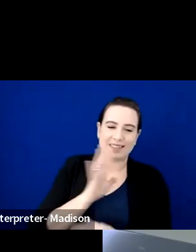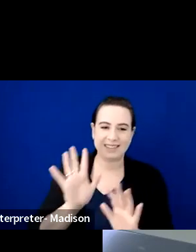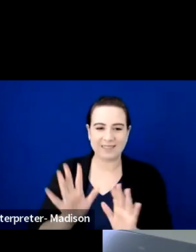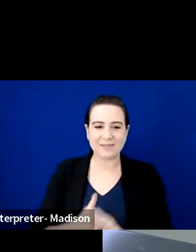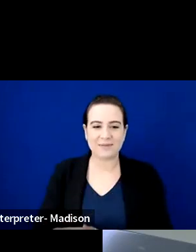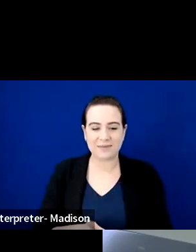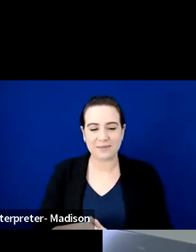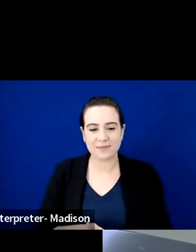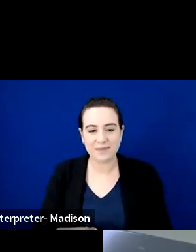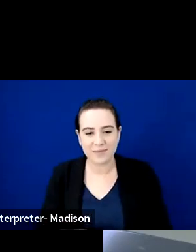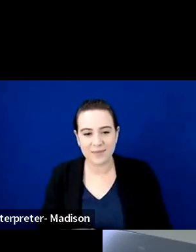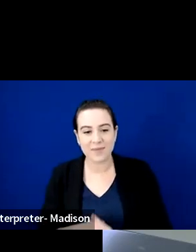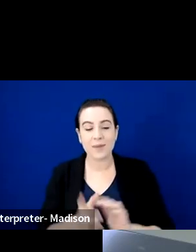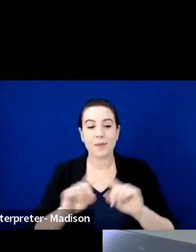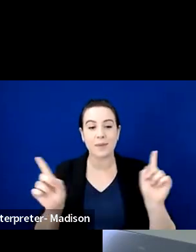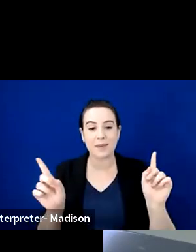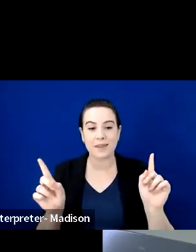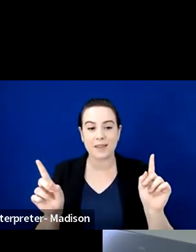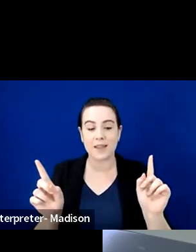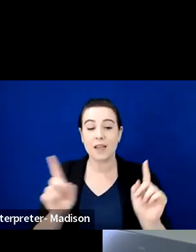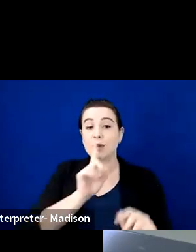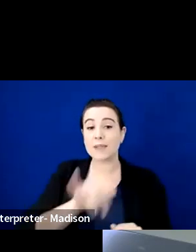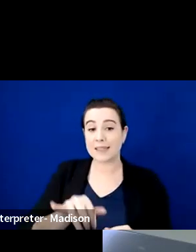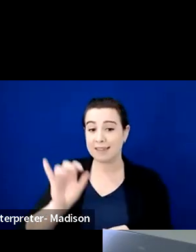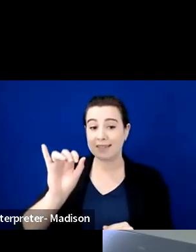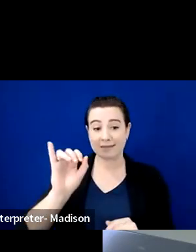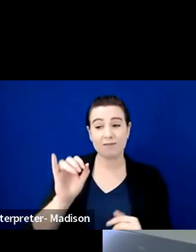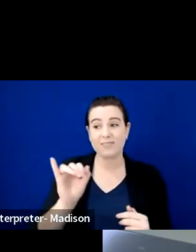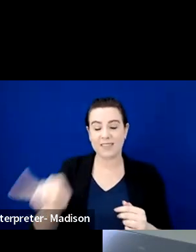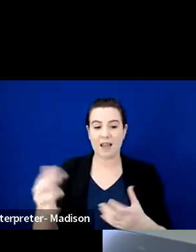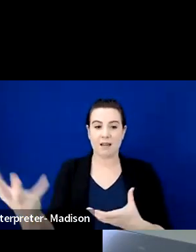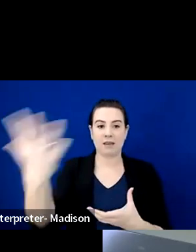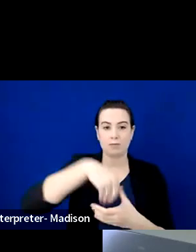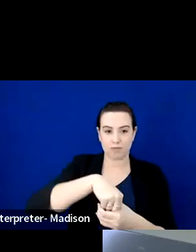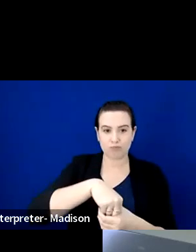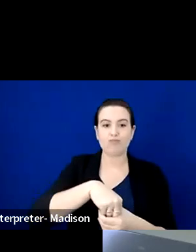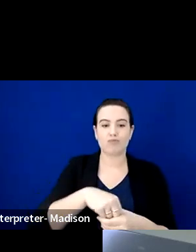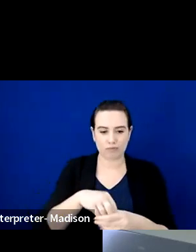So I can touch on this a little bit later.